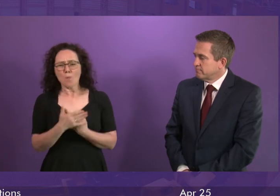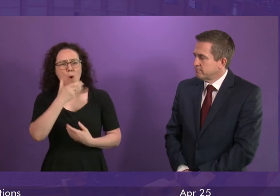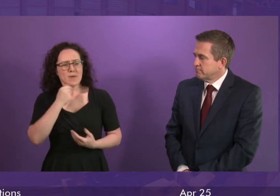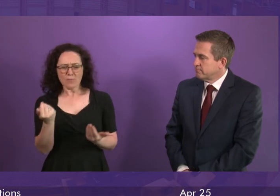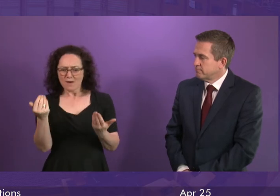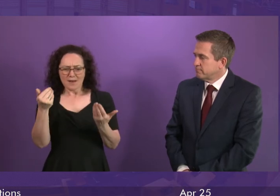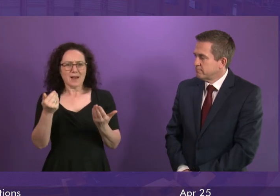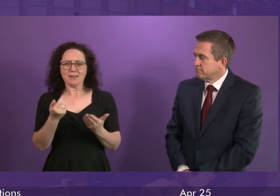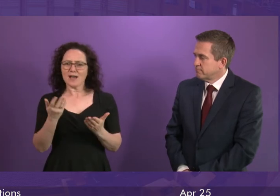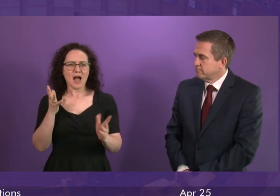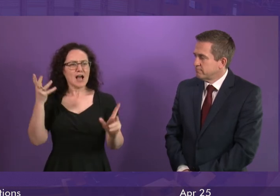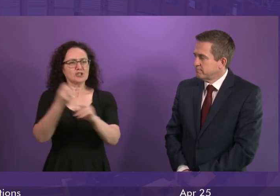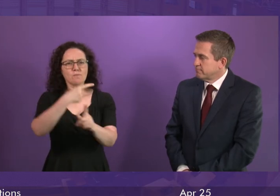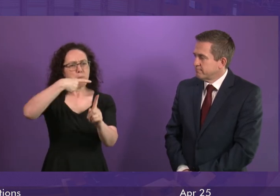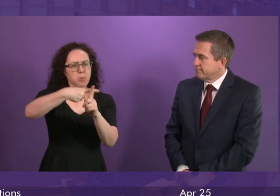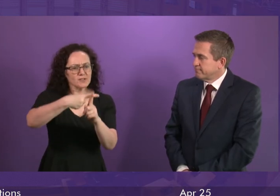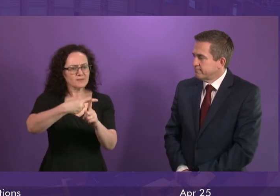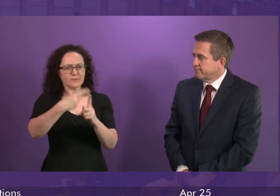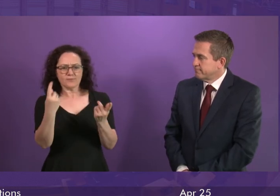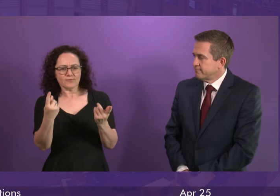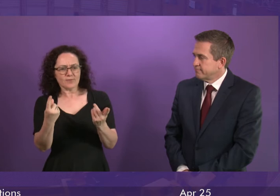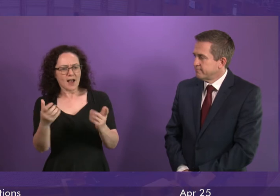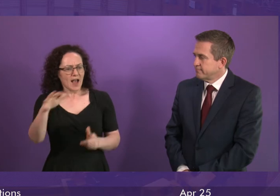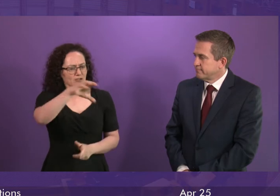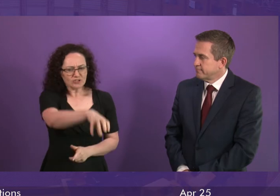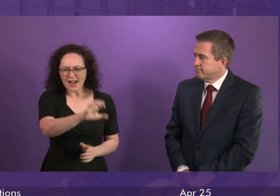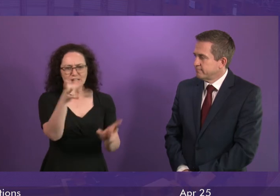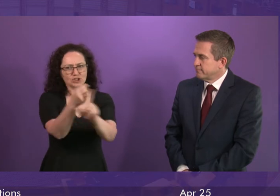on to positive destinations, including a record number who go into higher education.